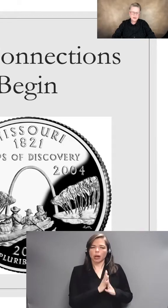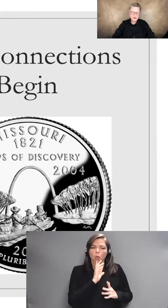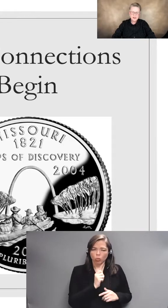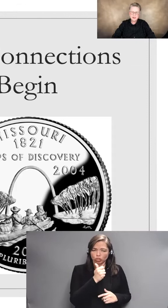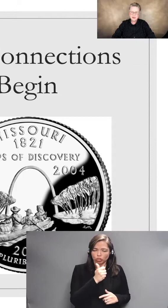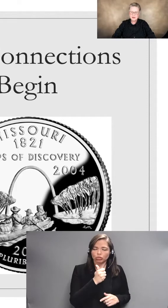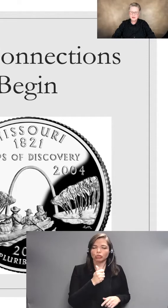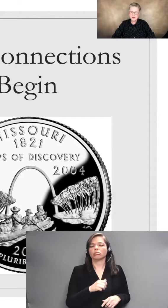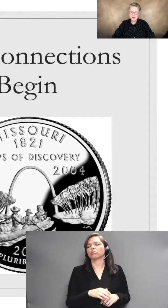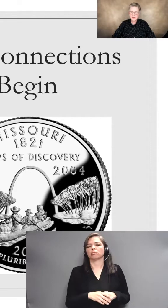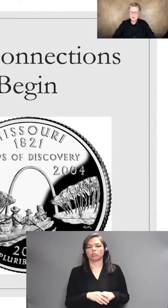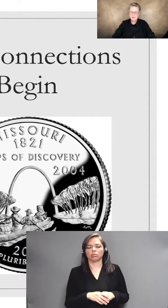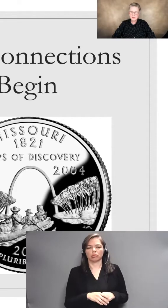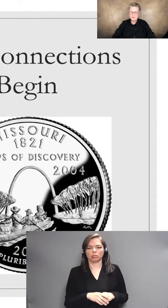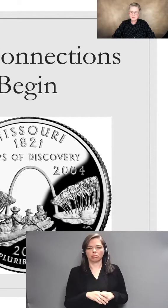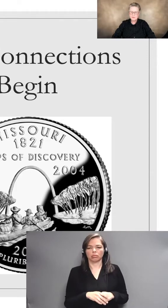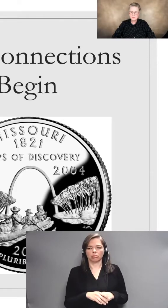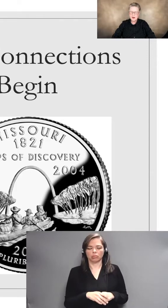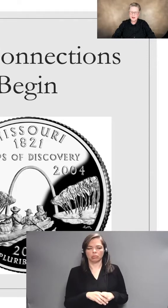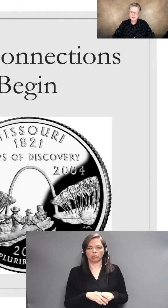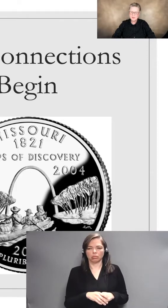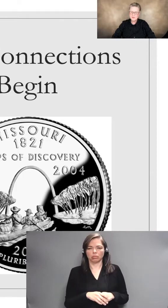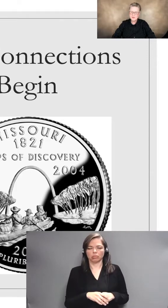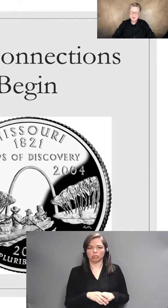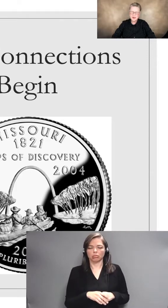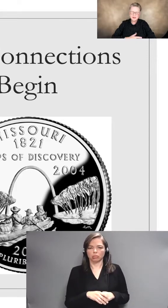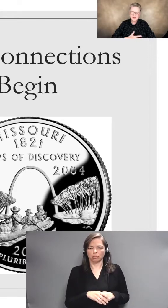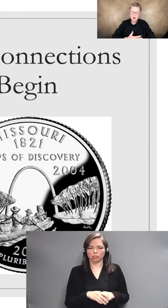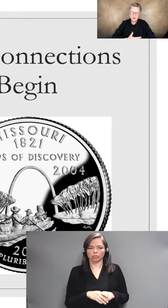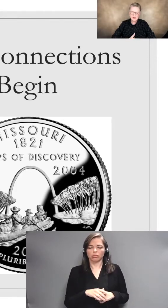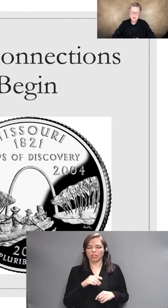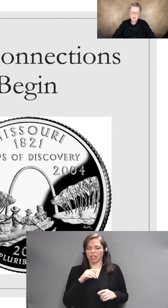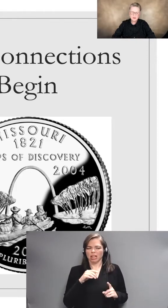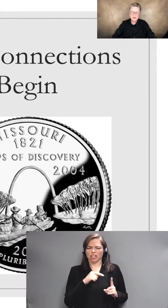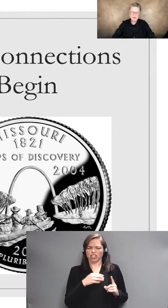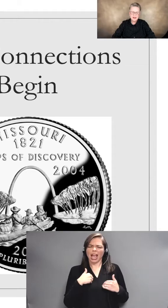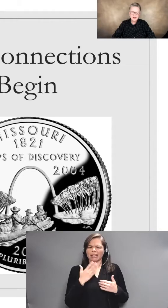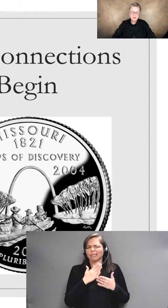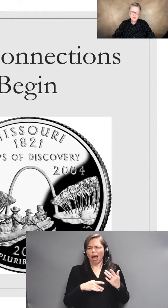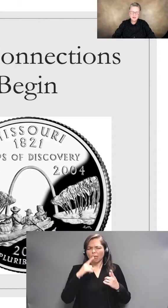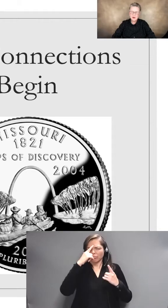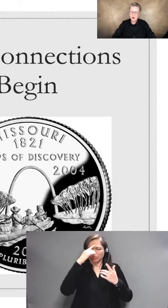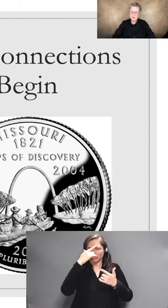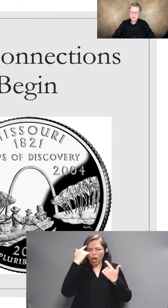and she . . . had some Alzheimer's and . . . but you know